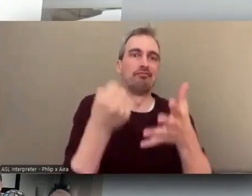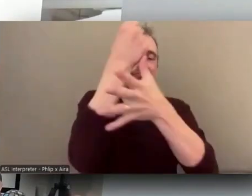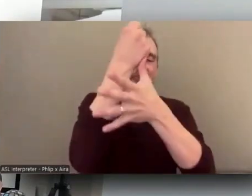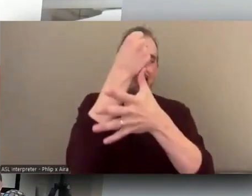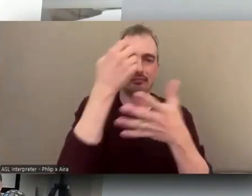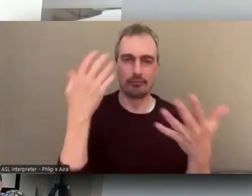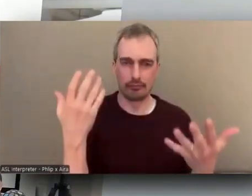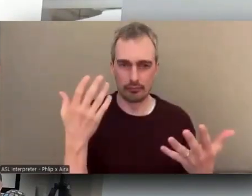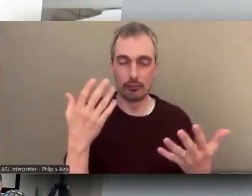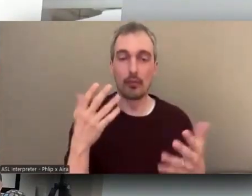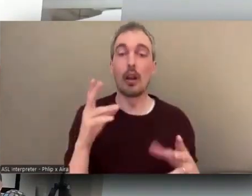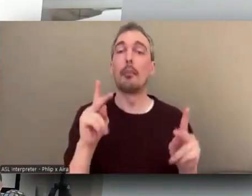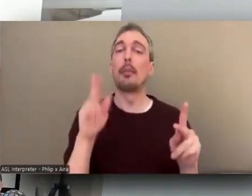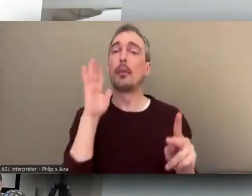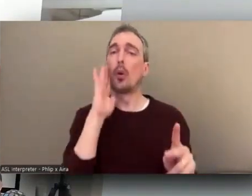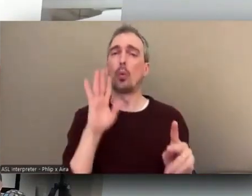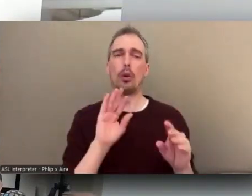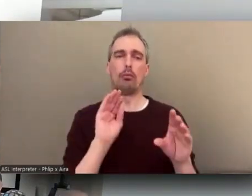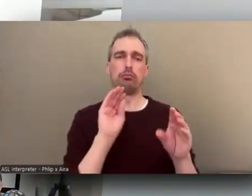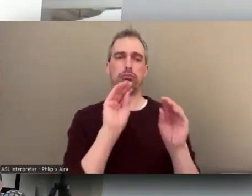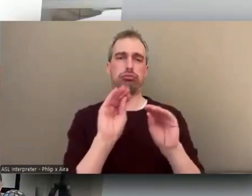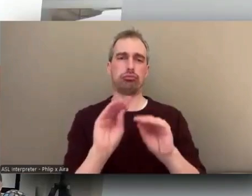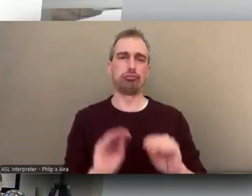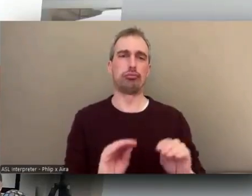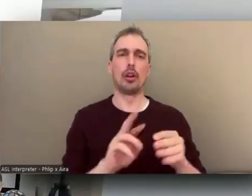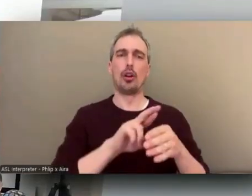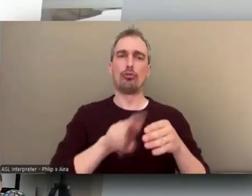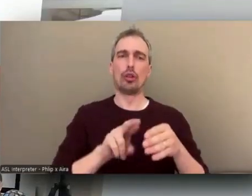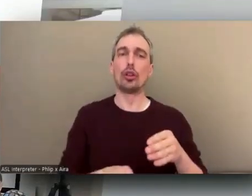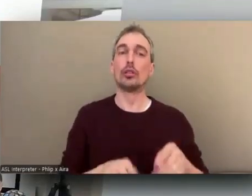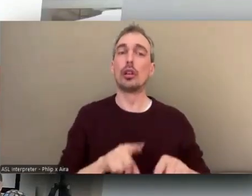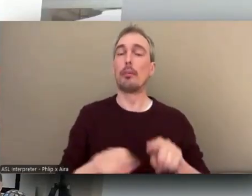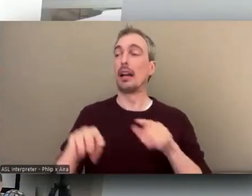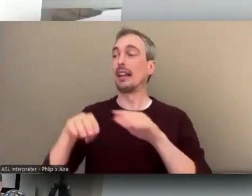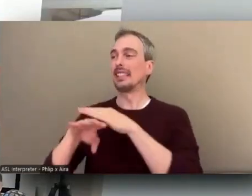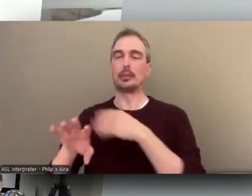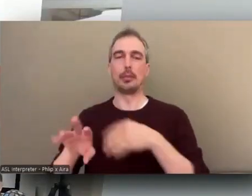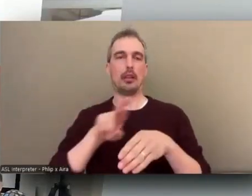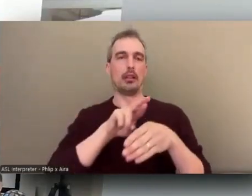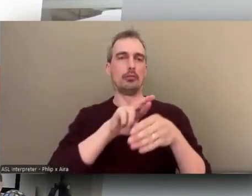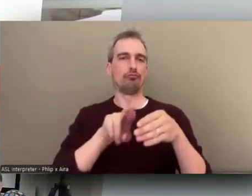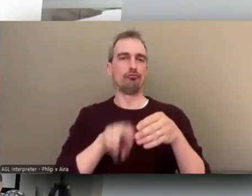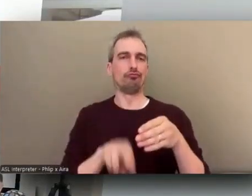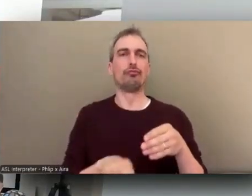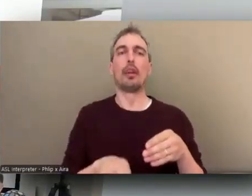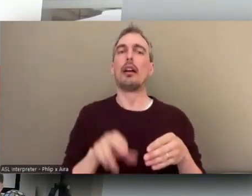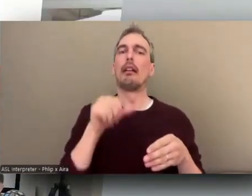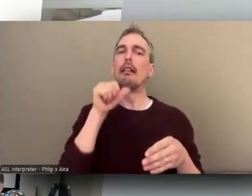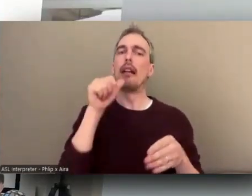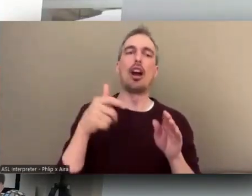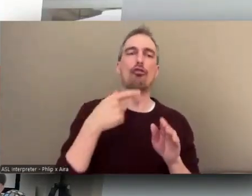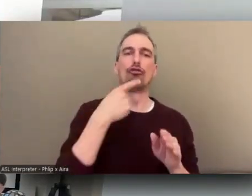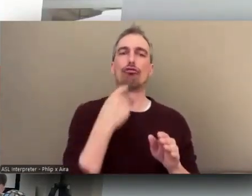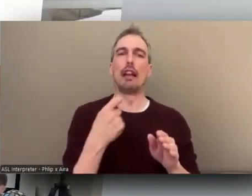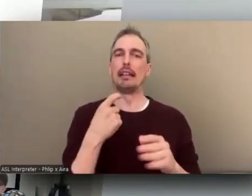would create a dashboard out of the results and sift through the results to determine but would never turn a build red because of the mix between